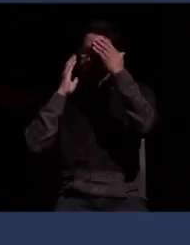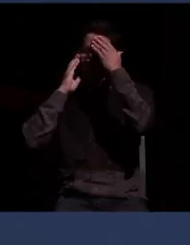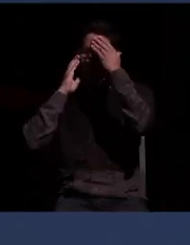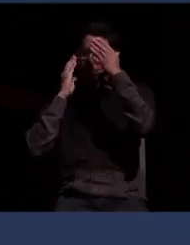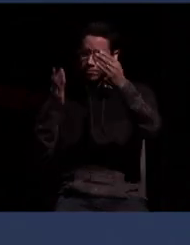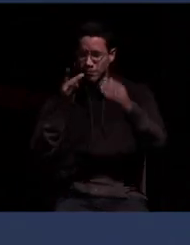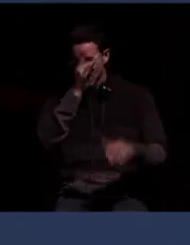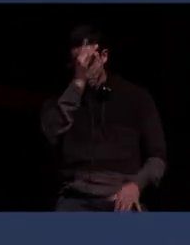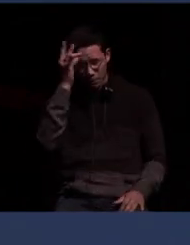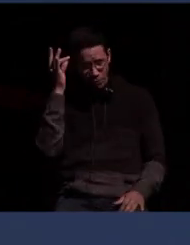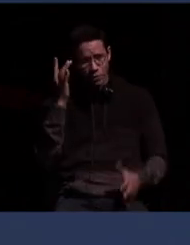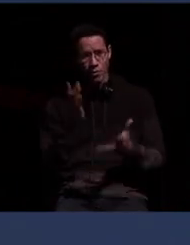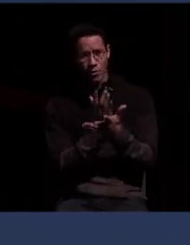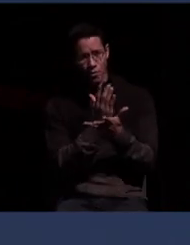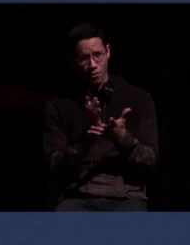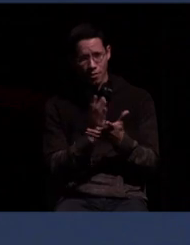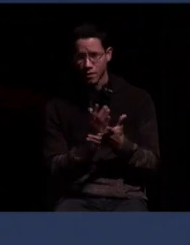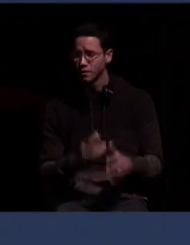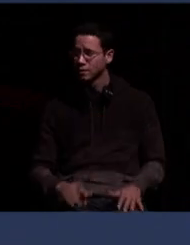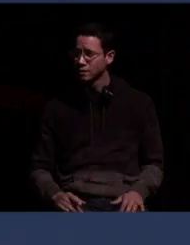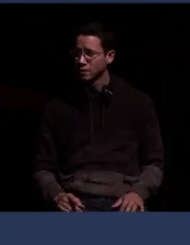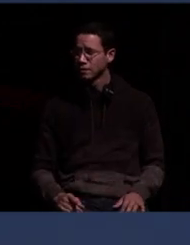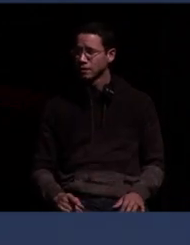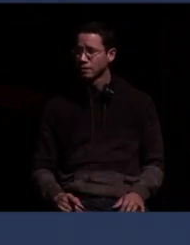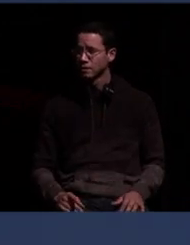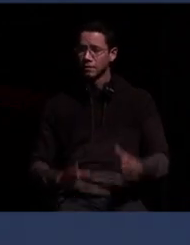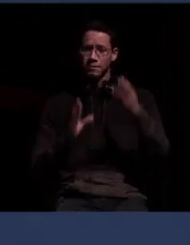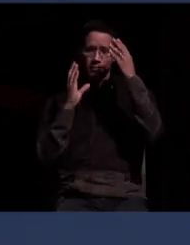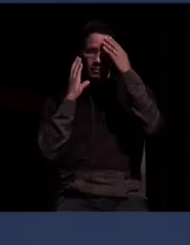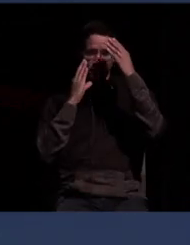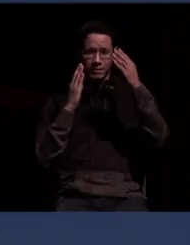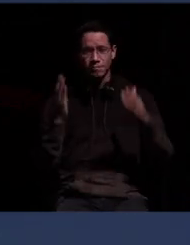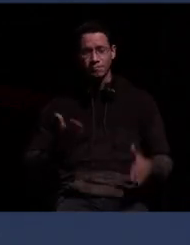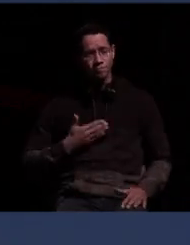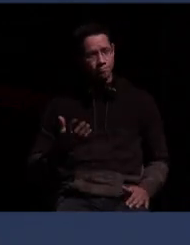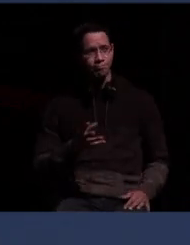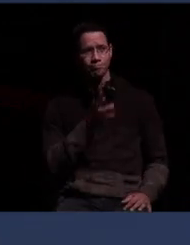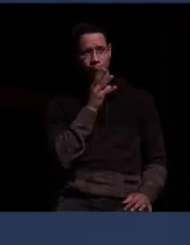who I had the pleasure to meet here.